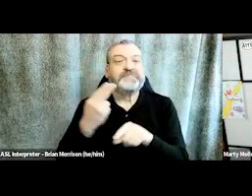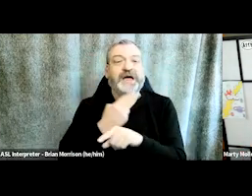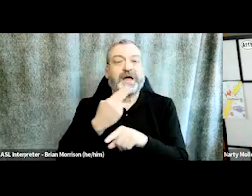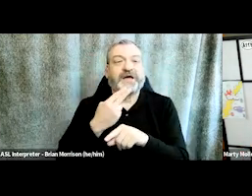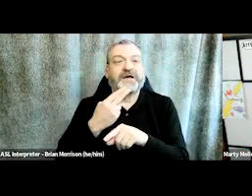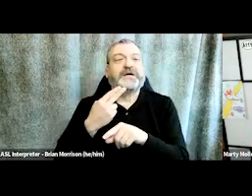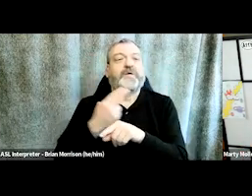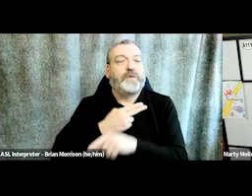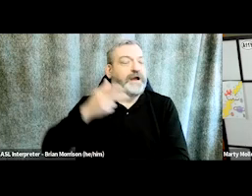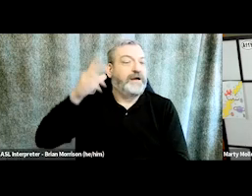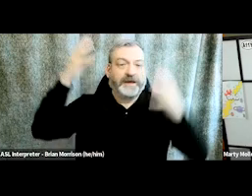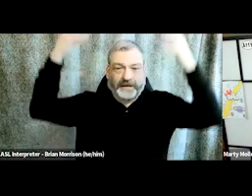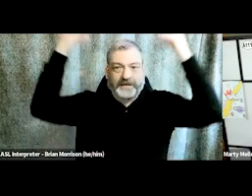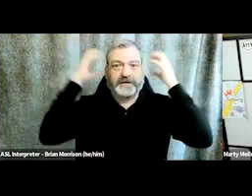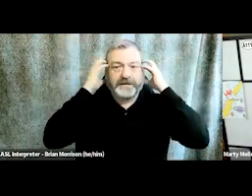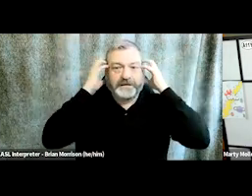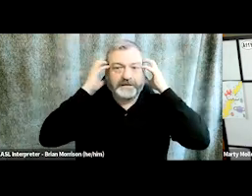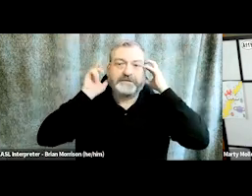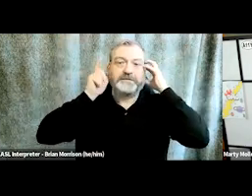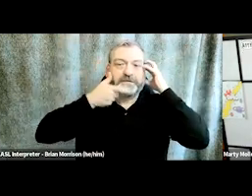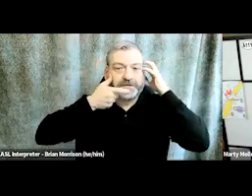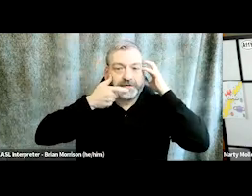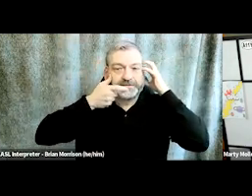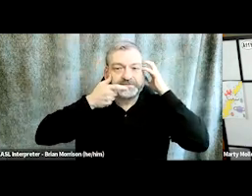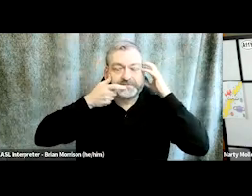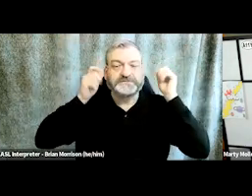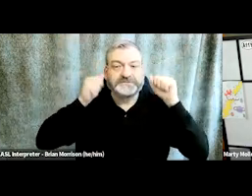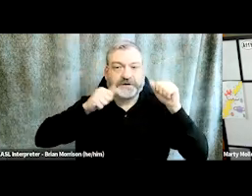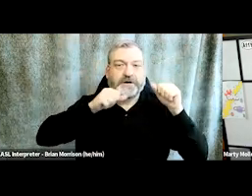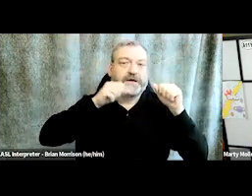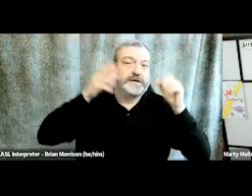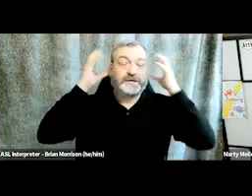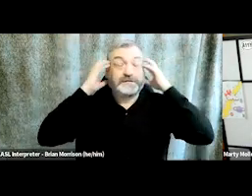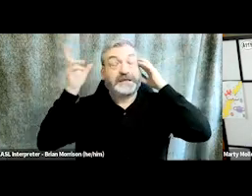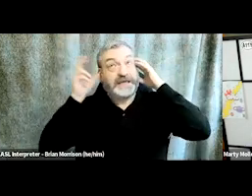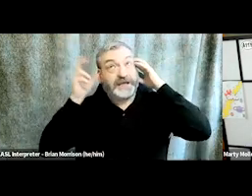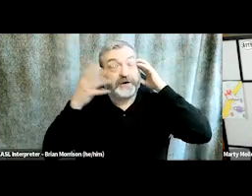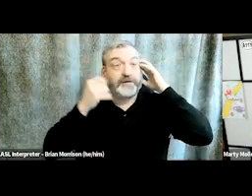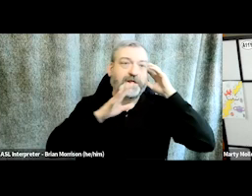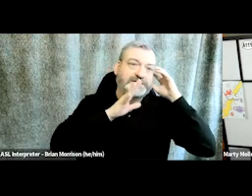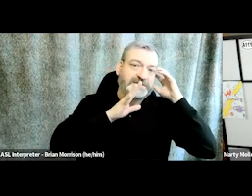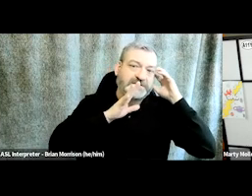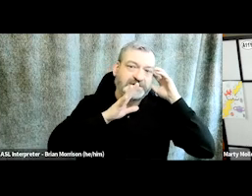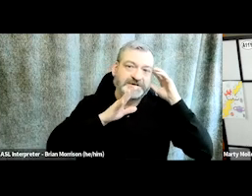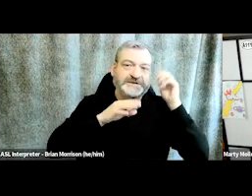mic so that I can hear and better and also be heard. And plus, I tend to listen to Mike a lot and copy what he does.